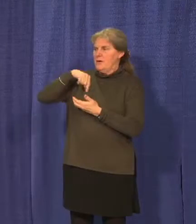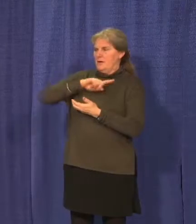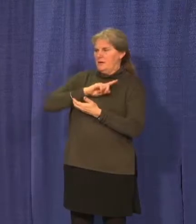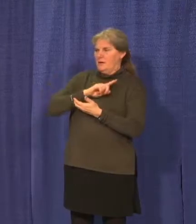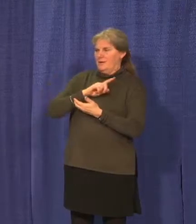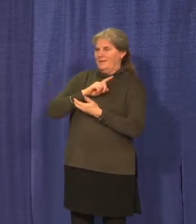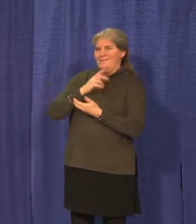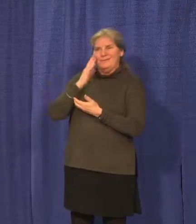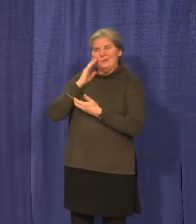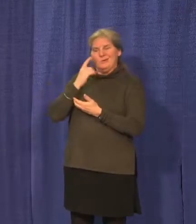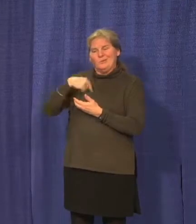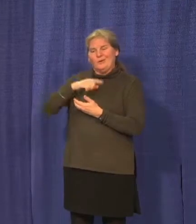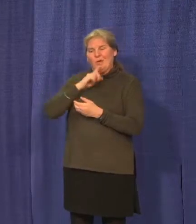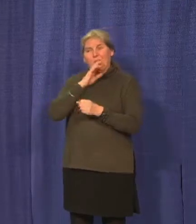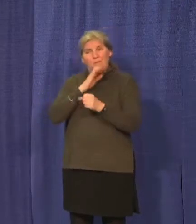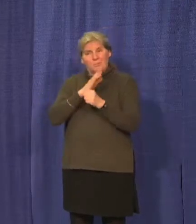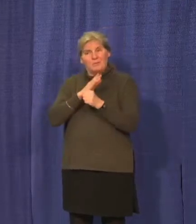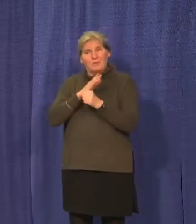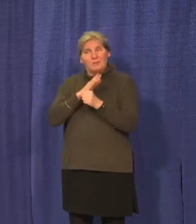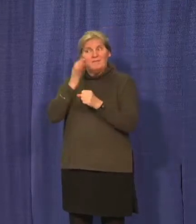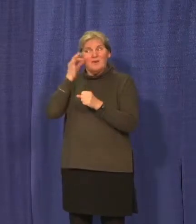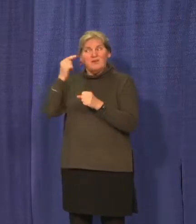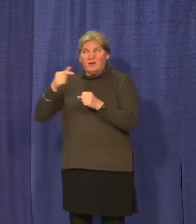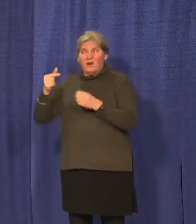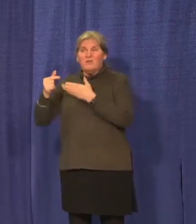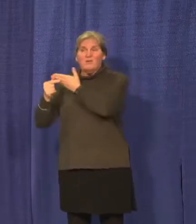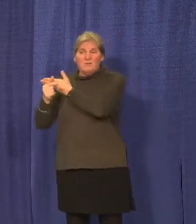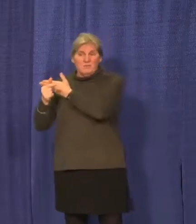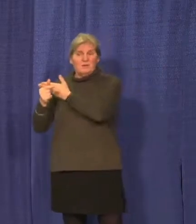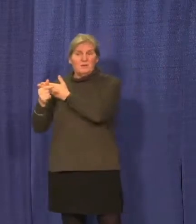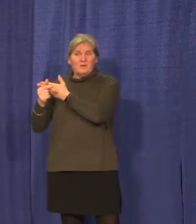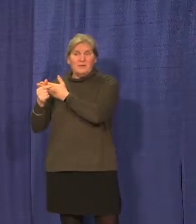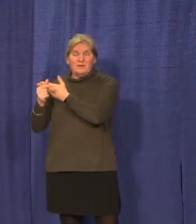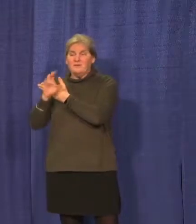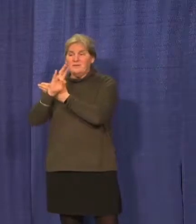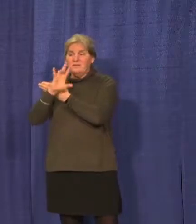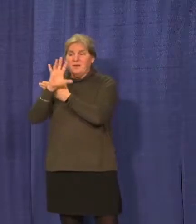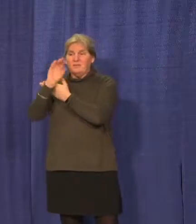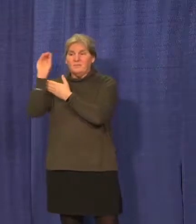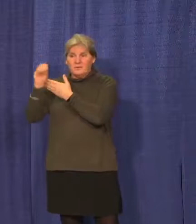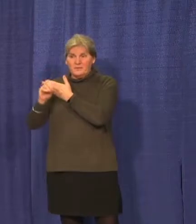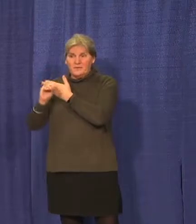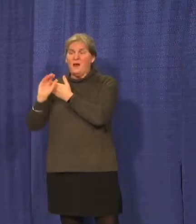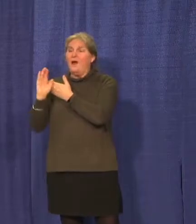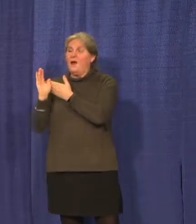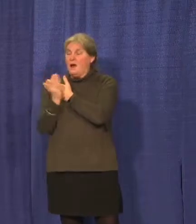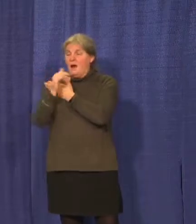Especially when you have a commitment, the federal government's commitment of having 75 percent of our adult